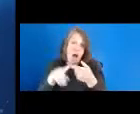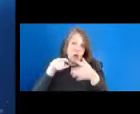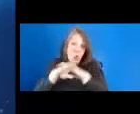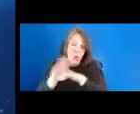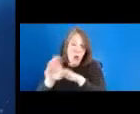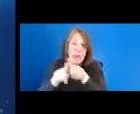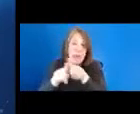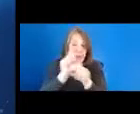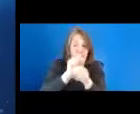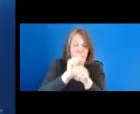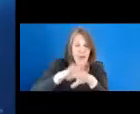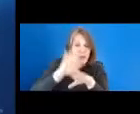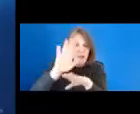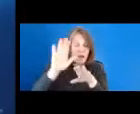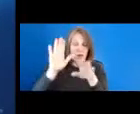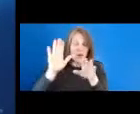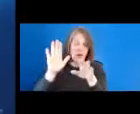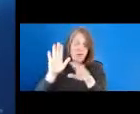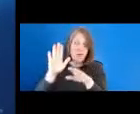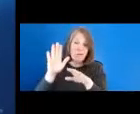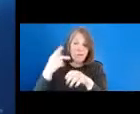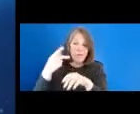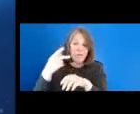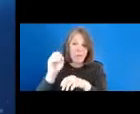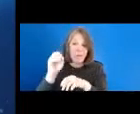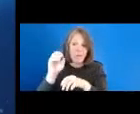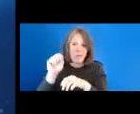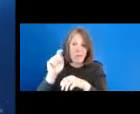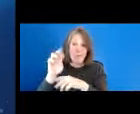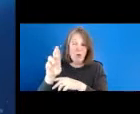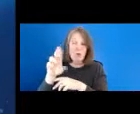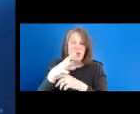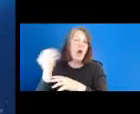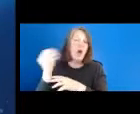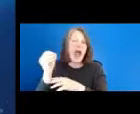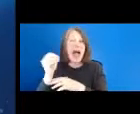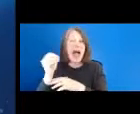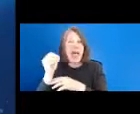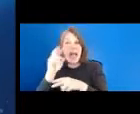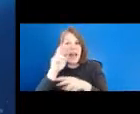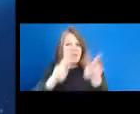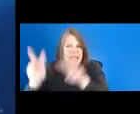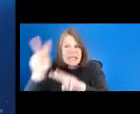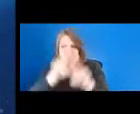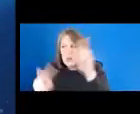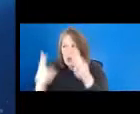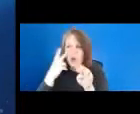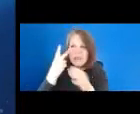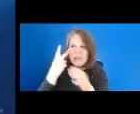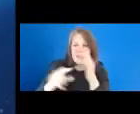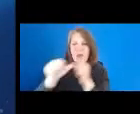on your poster 16:20:18 and explore and see what others have done, you 16:20:23 can do that all the time. There will